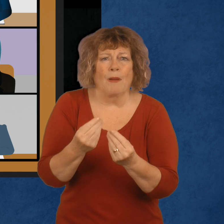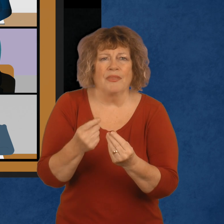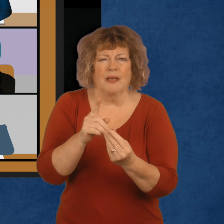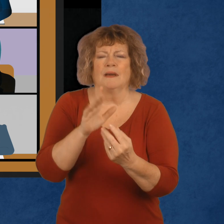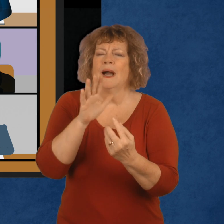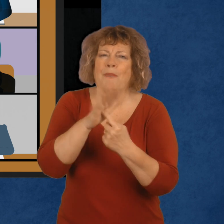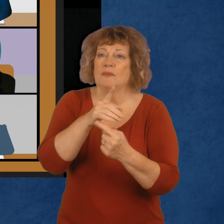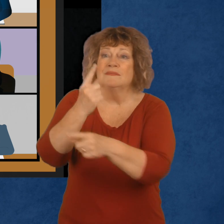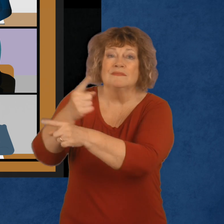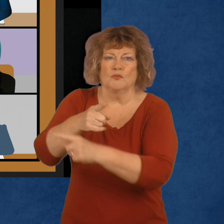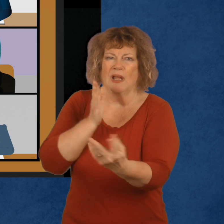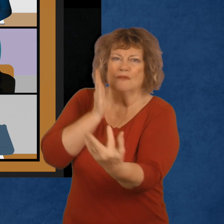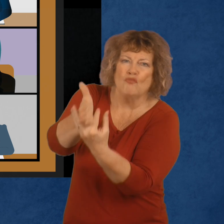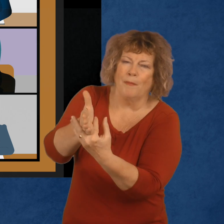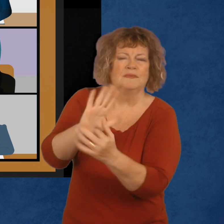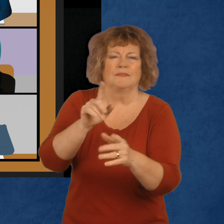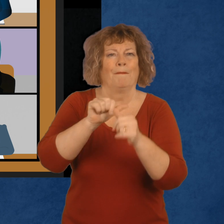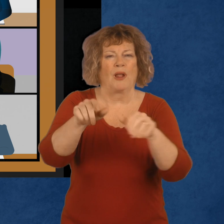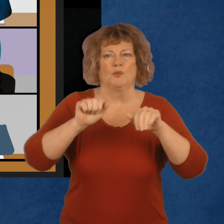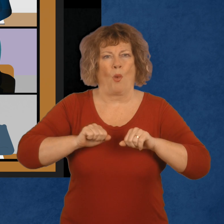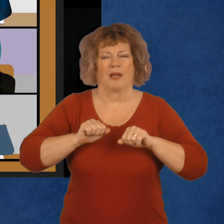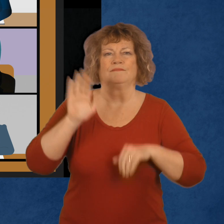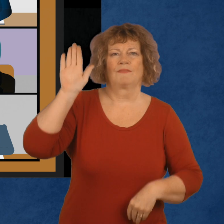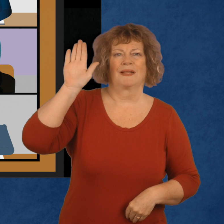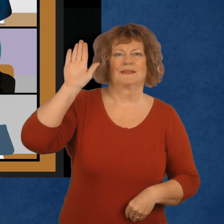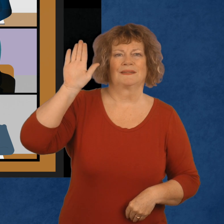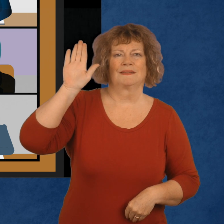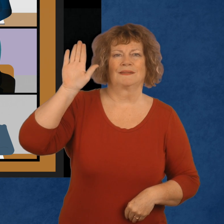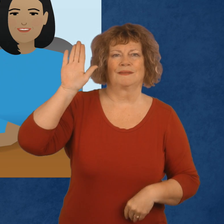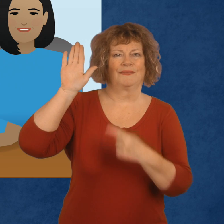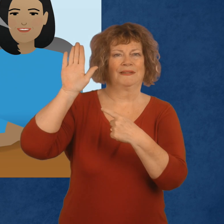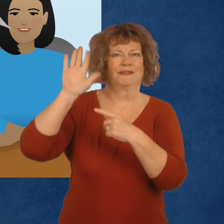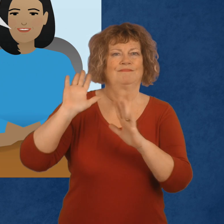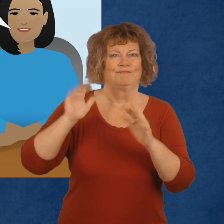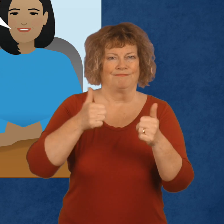When you do speak take your time and speak clearly. If you are using an interpreter,